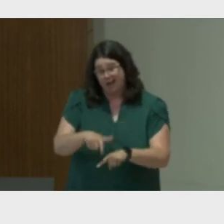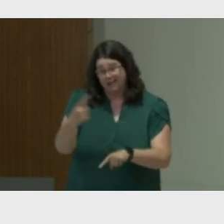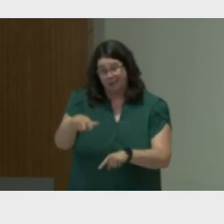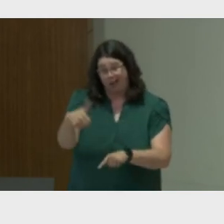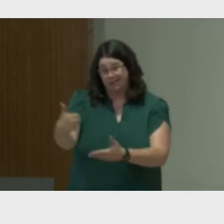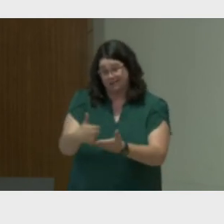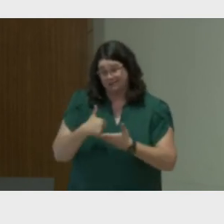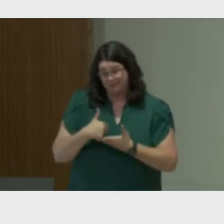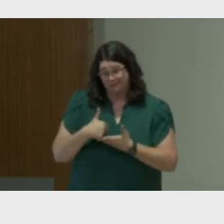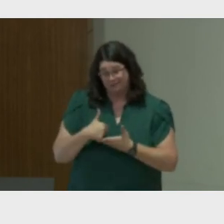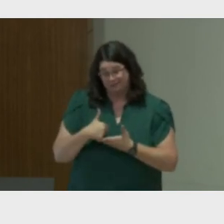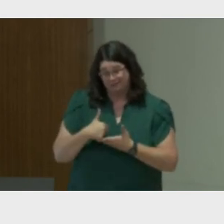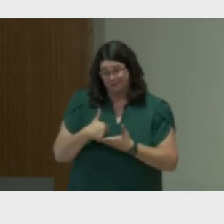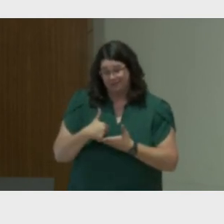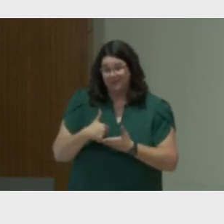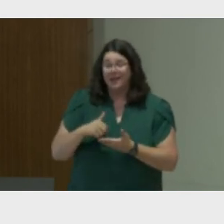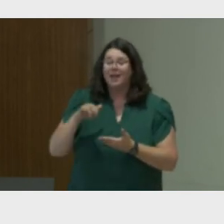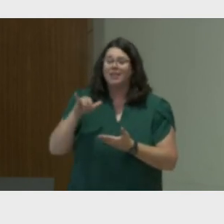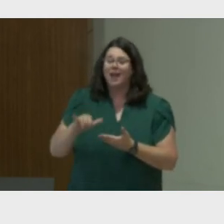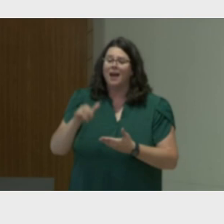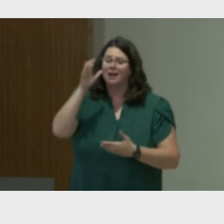Contact with fragility strengthens one's faith,